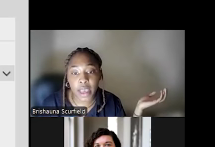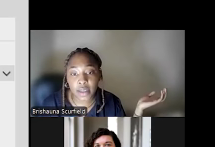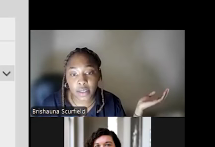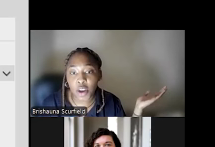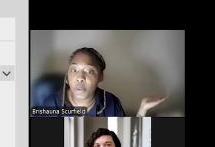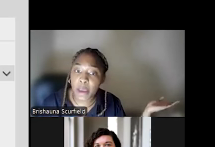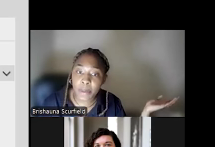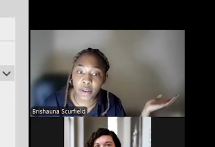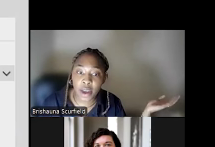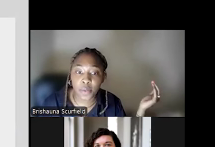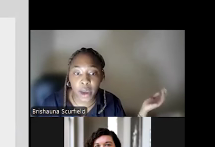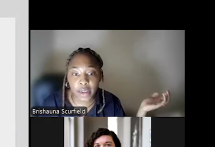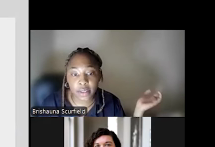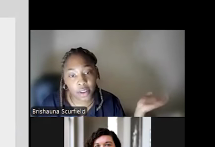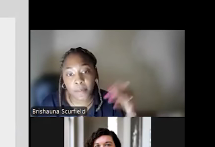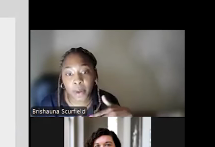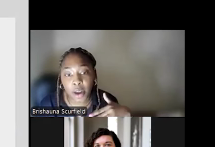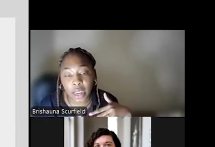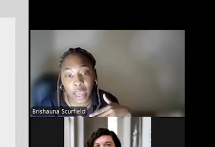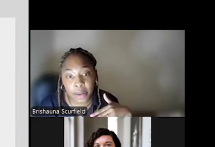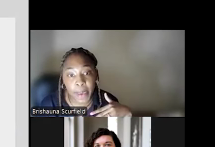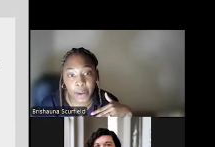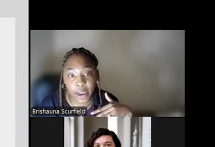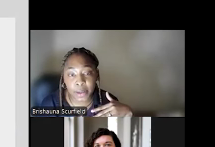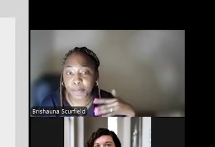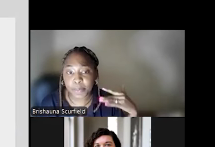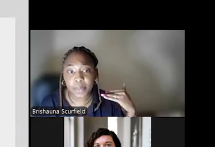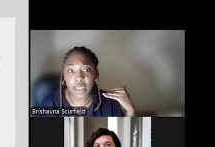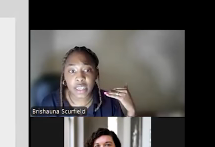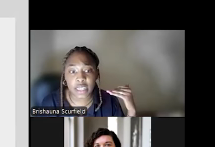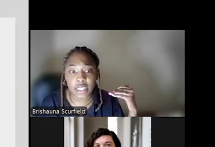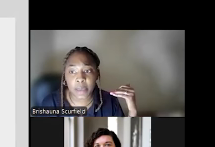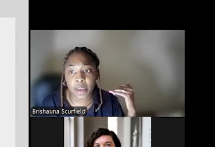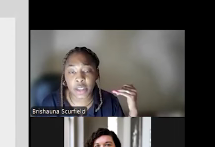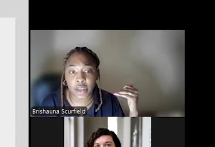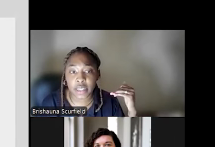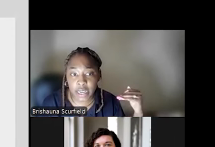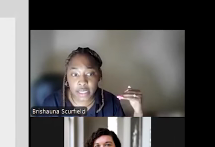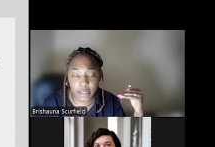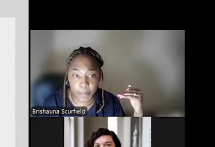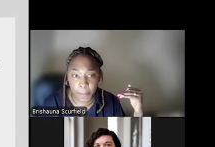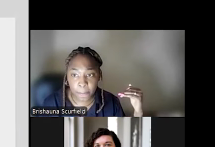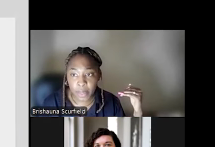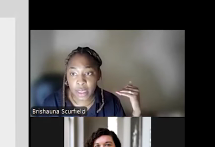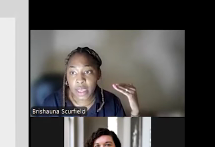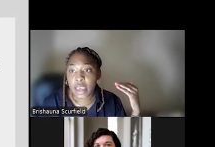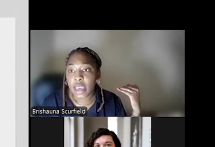black on a white background, white on a on a light background, just to keep it clear and concise.